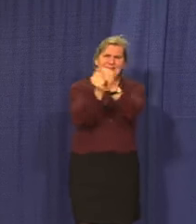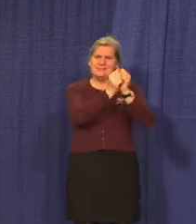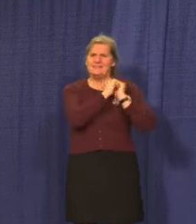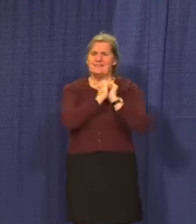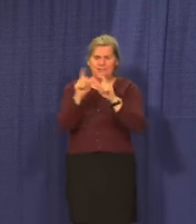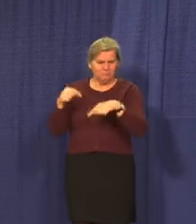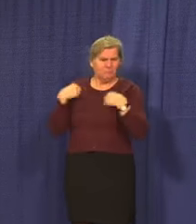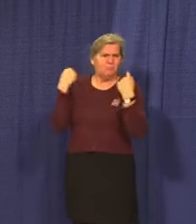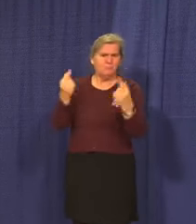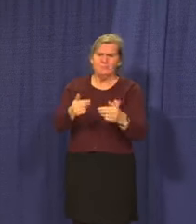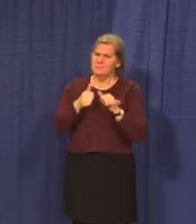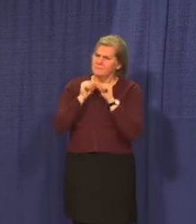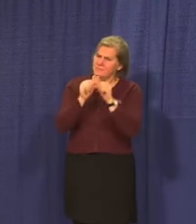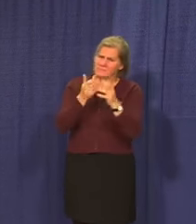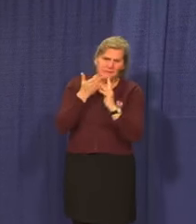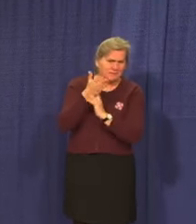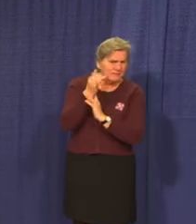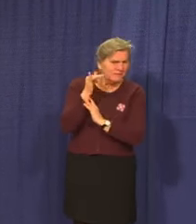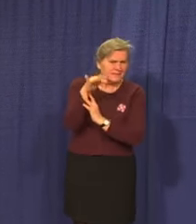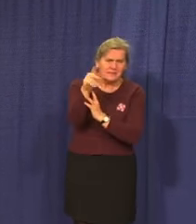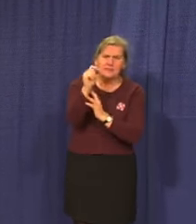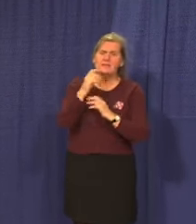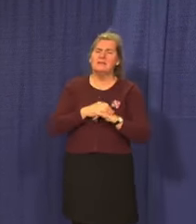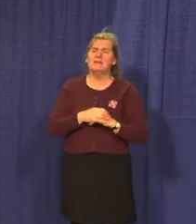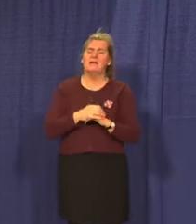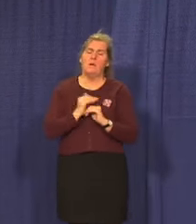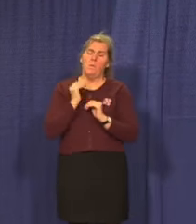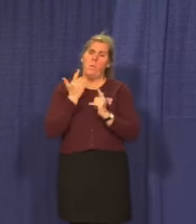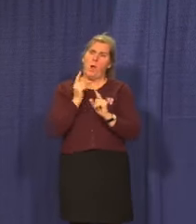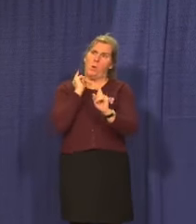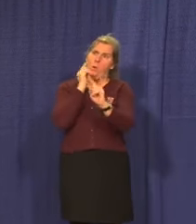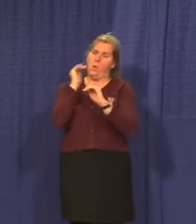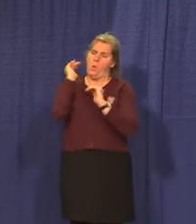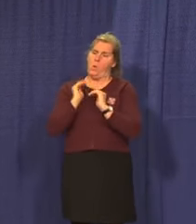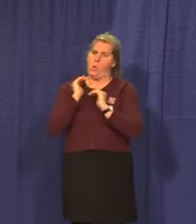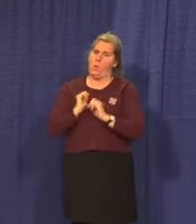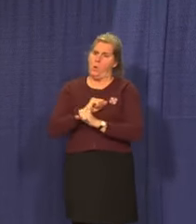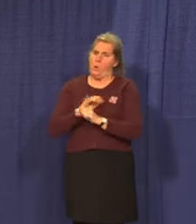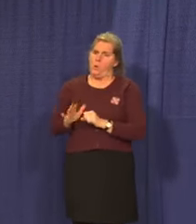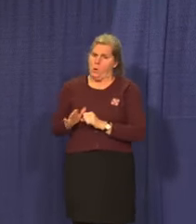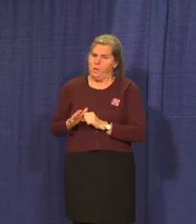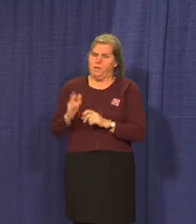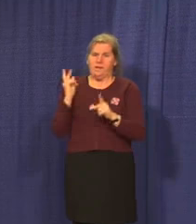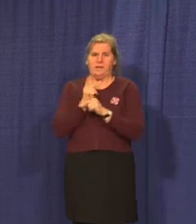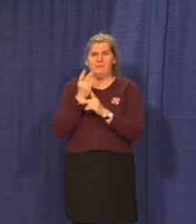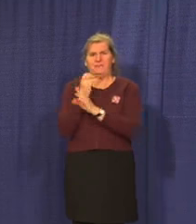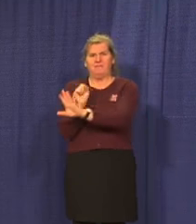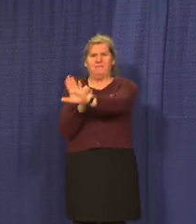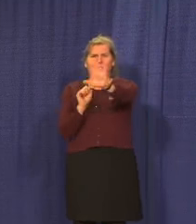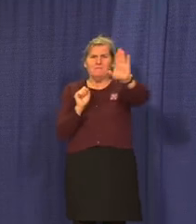ALWAYS DO TO KEEP COVID 19 NUMBERS LOW IN OUR COMMUNITIES AND TO KEEP EACH OTHER HEALTHY AND SAFE.